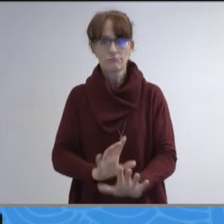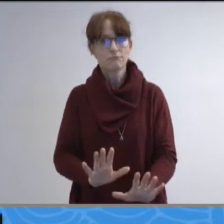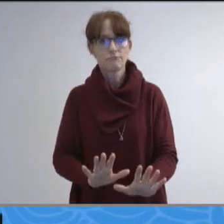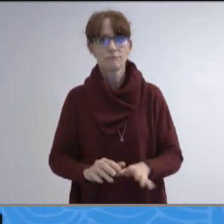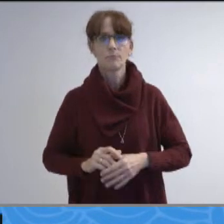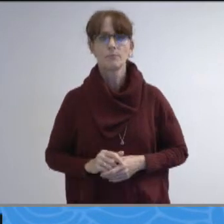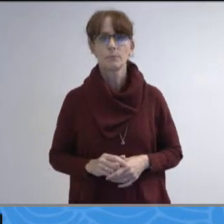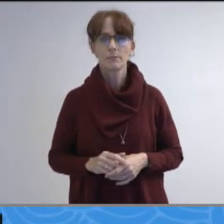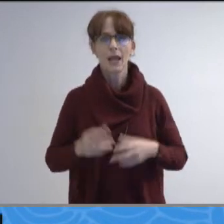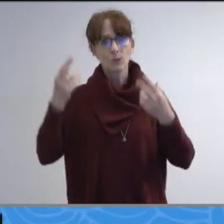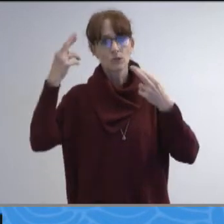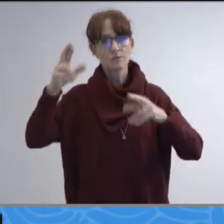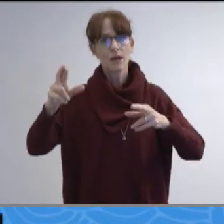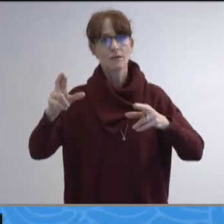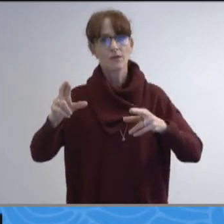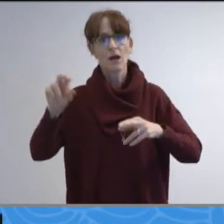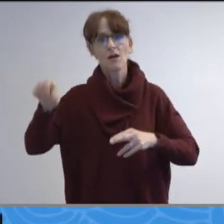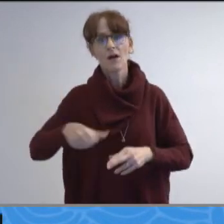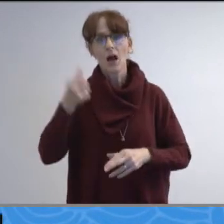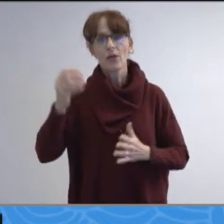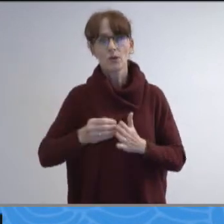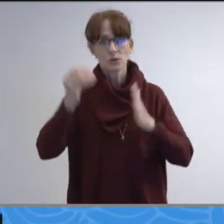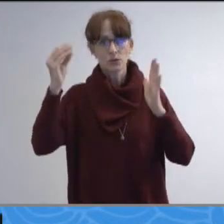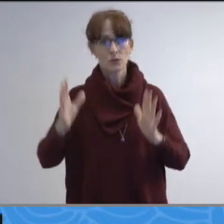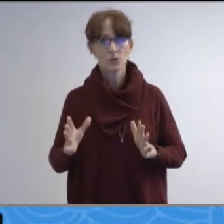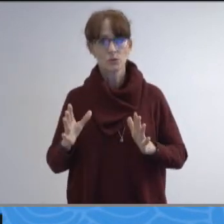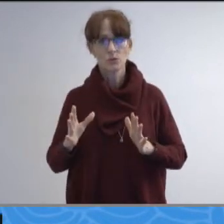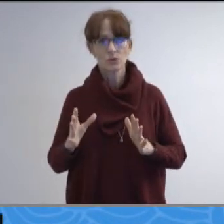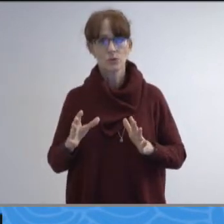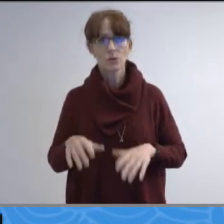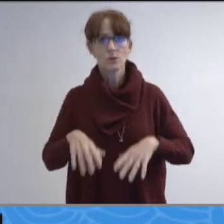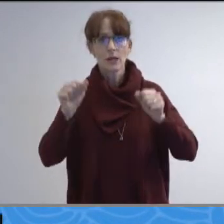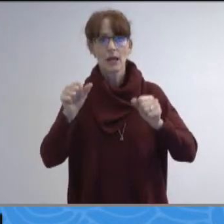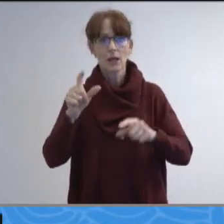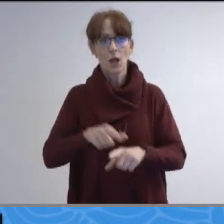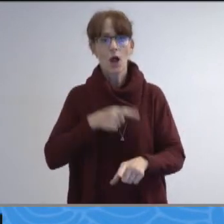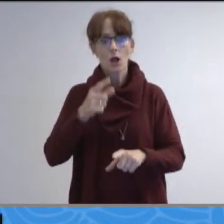and be respectful of other students who take longer to finish.